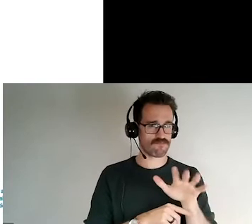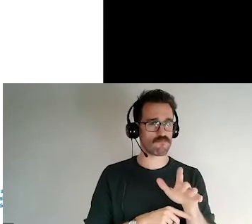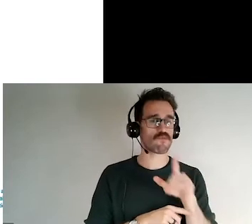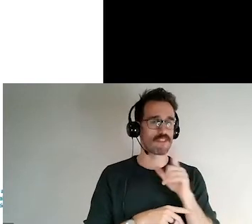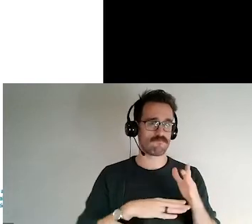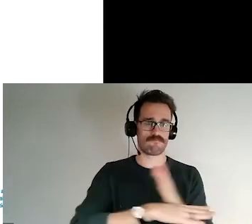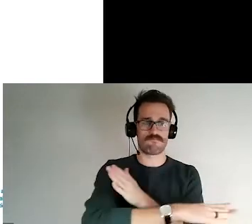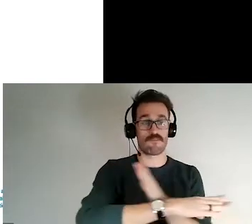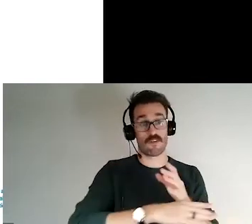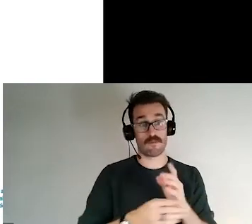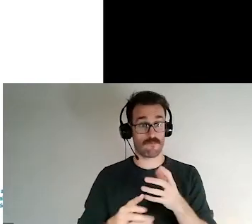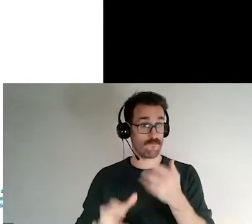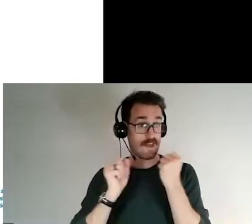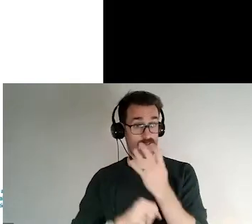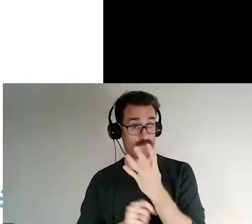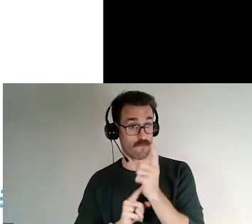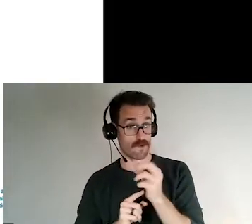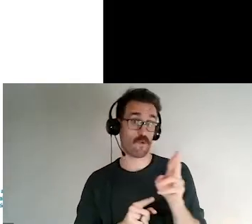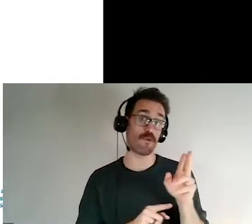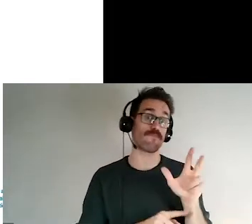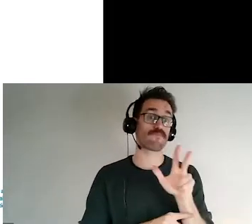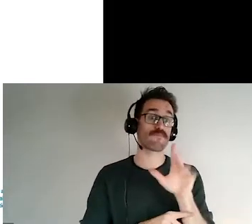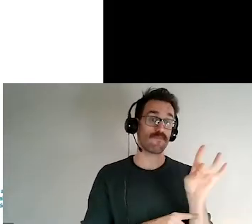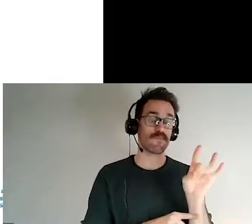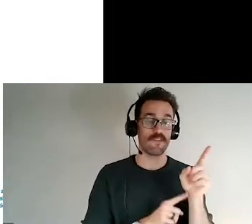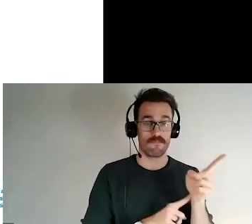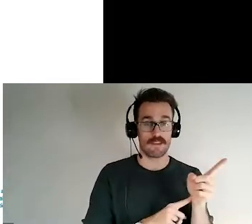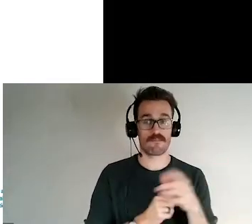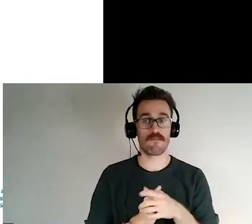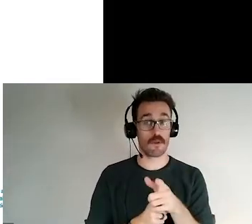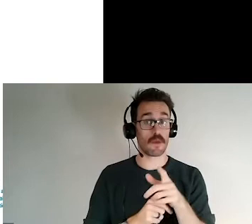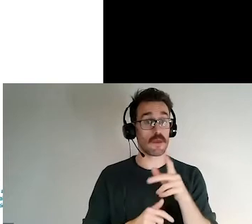their health at work. Participants like the JDAPT. They found it simple, they found it easy to use,